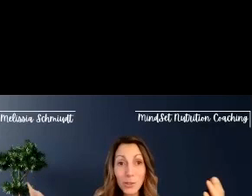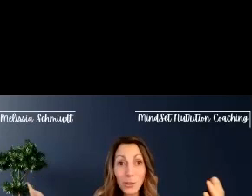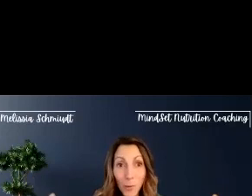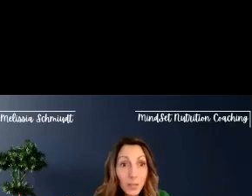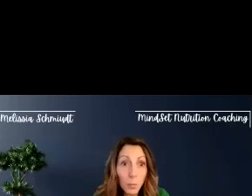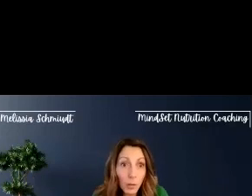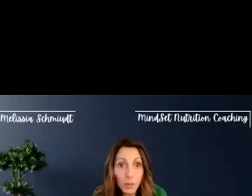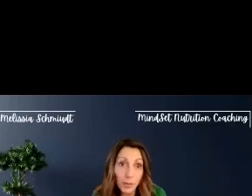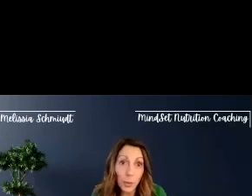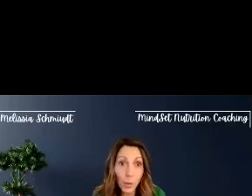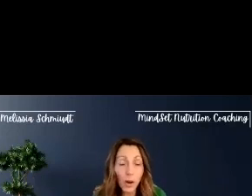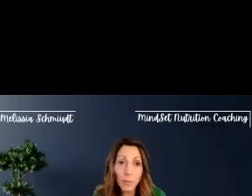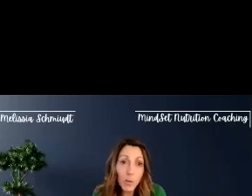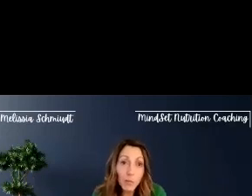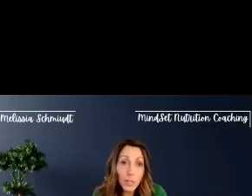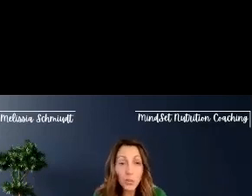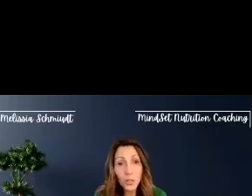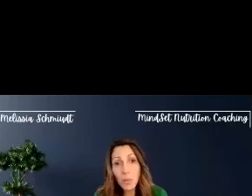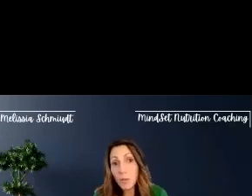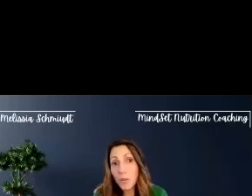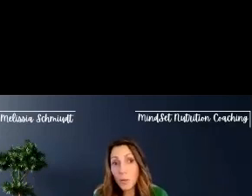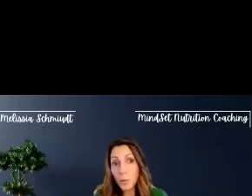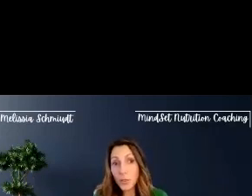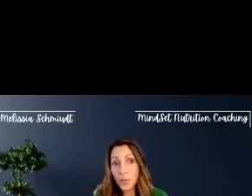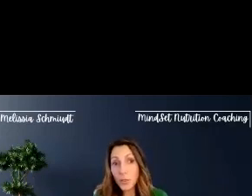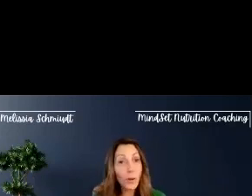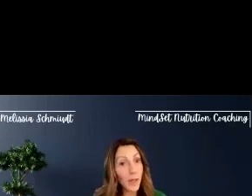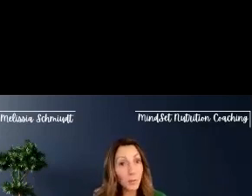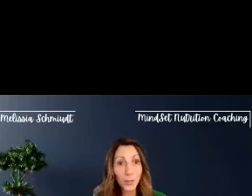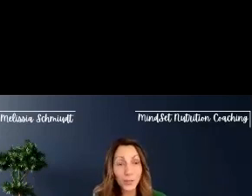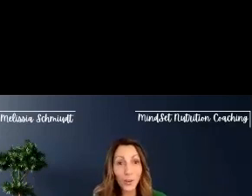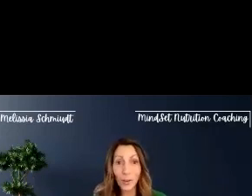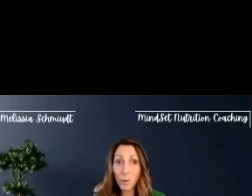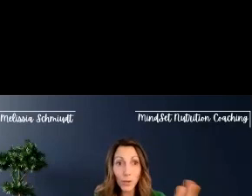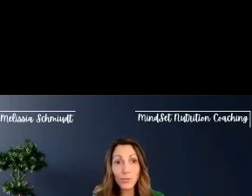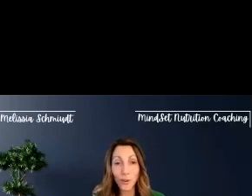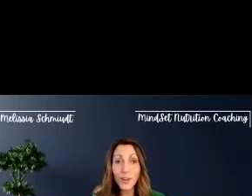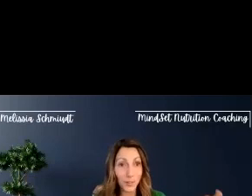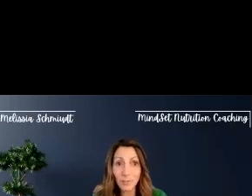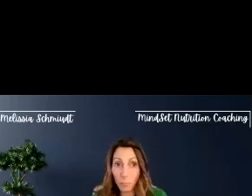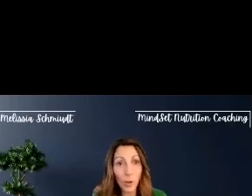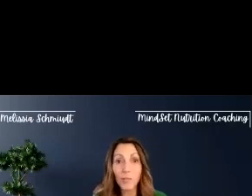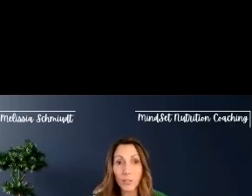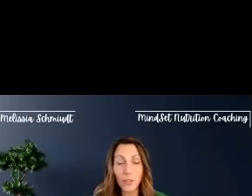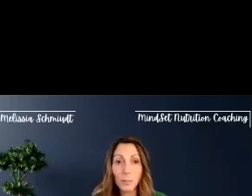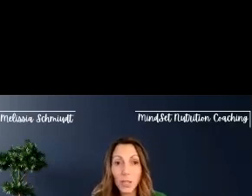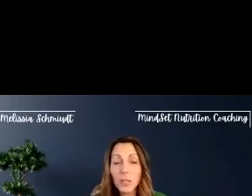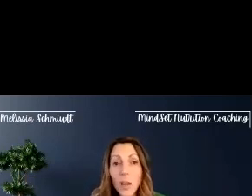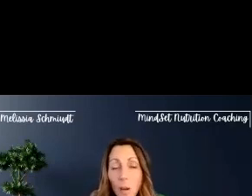Maybe 2-pound weights is where you are. Maybe you have an injury. Maybe you've never worked out before. And that's where you're starting. Where you start is-- we all have to start someplace.